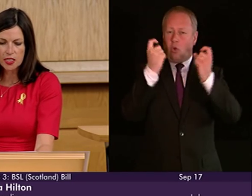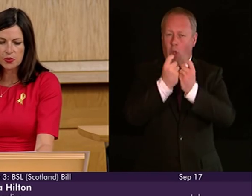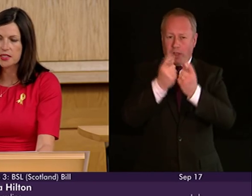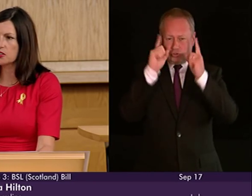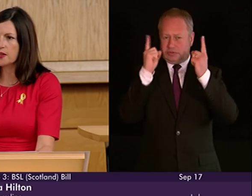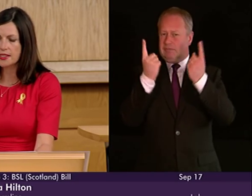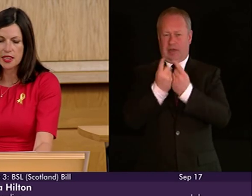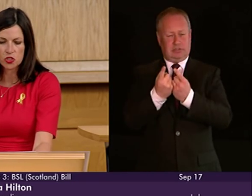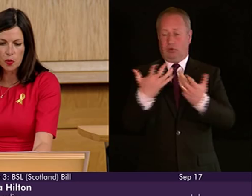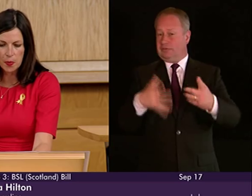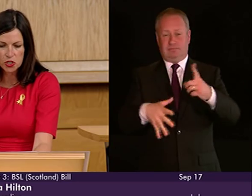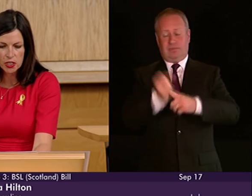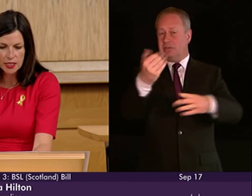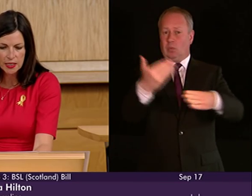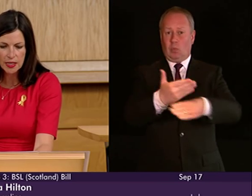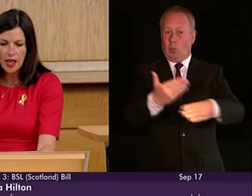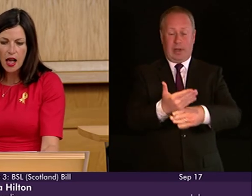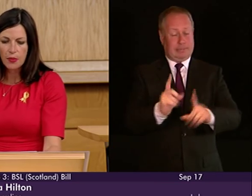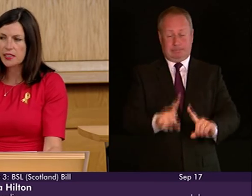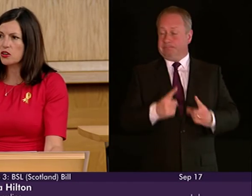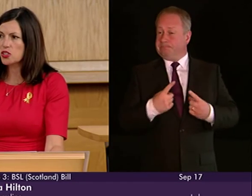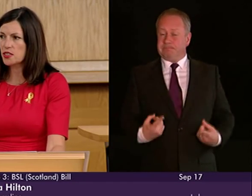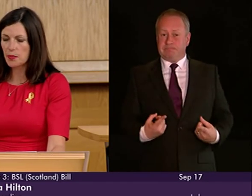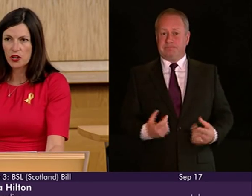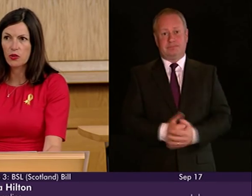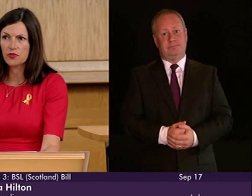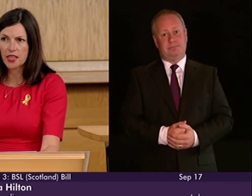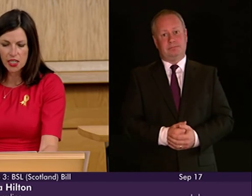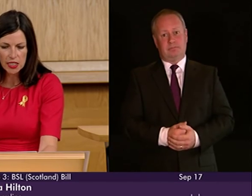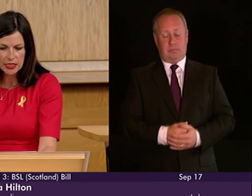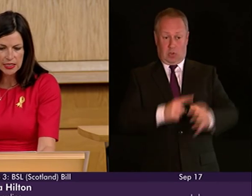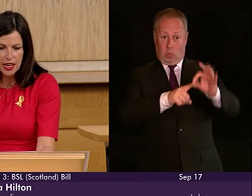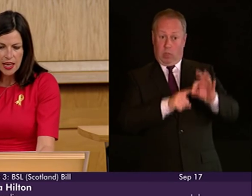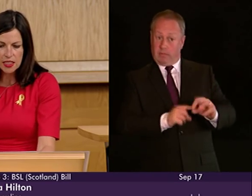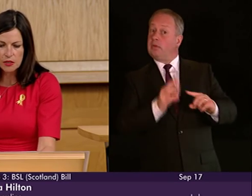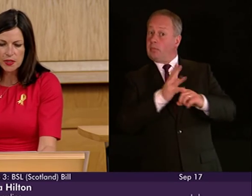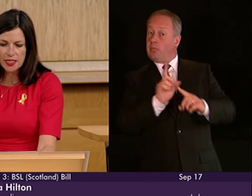university place or to access job opportunities. It is not just about qualifications. In its